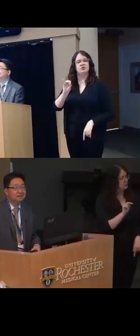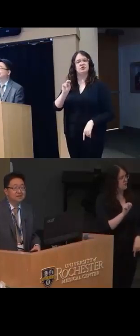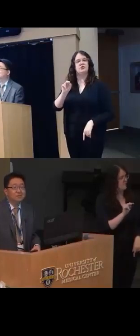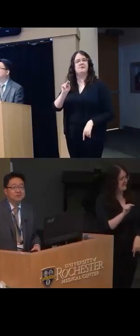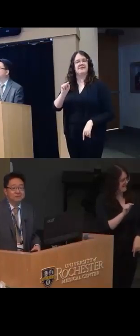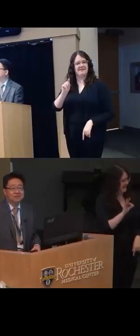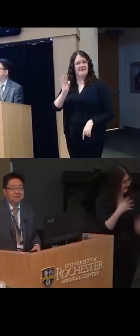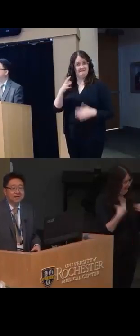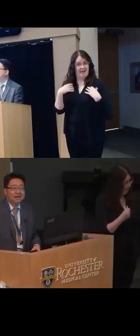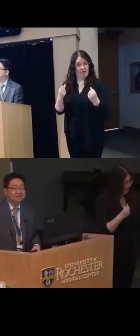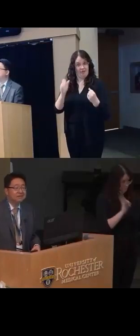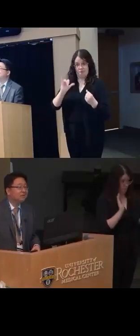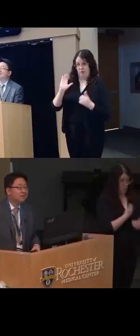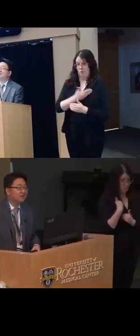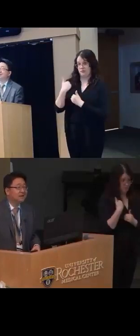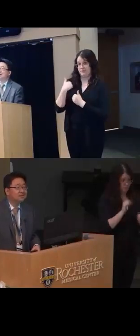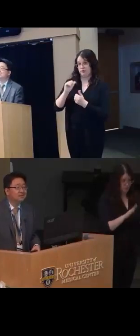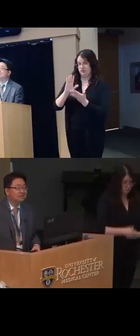it's an open question I actually don't know the answer